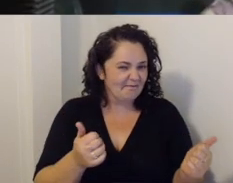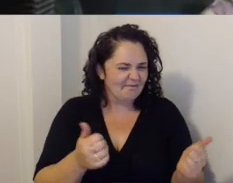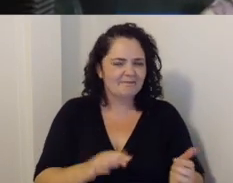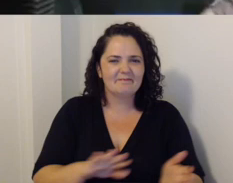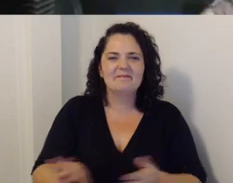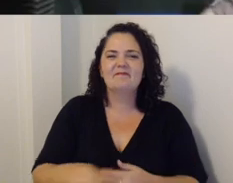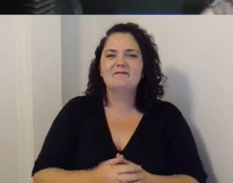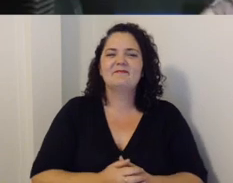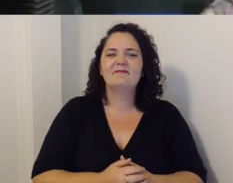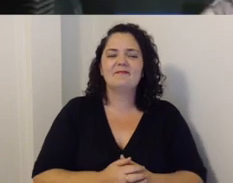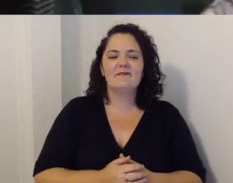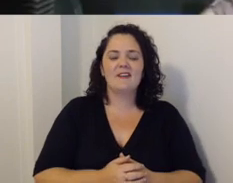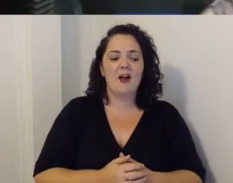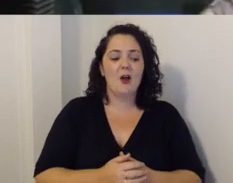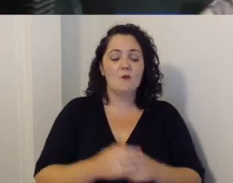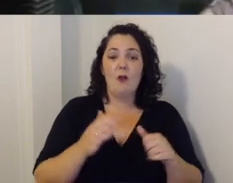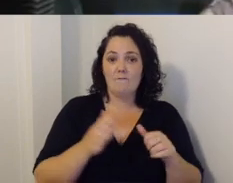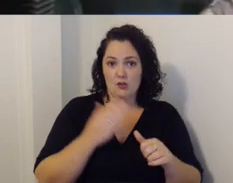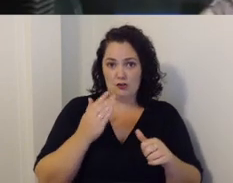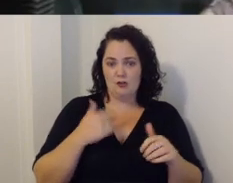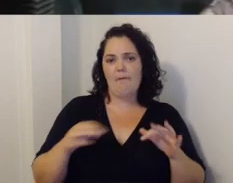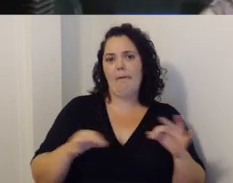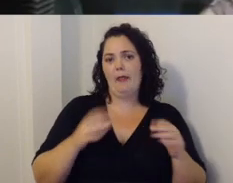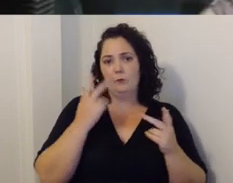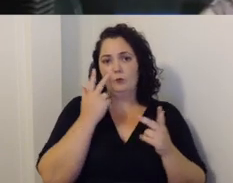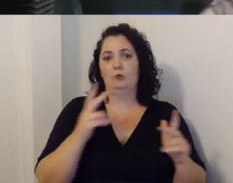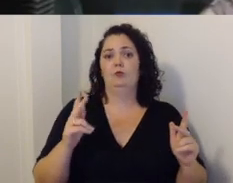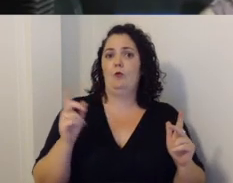um what we're going to do first is I want to show you a few paintings that are in the exhibition